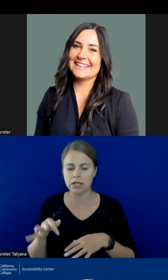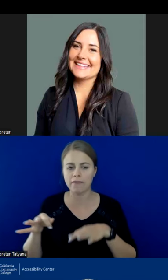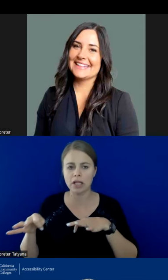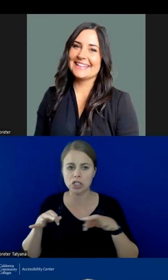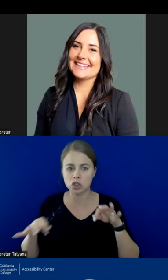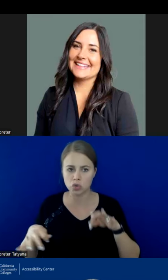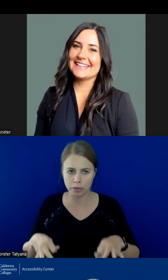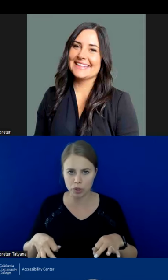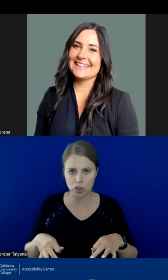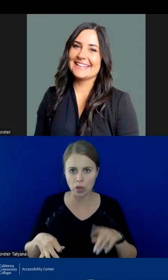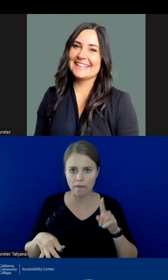of this mind map branches.